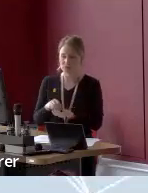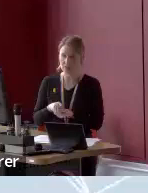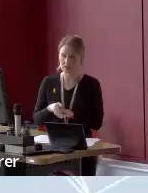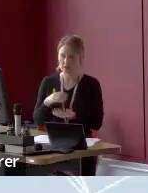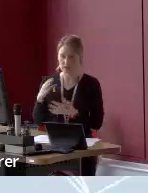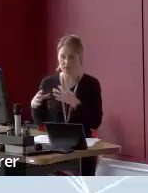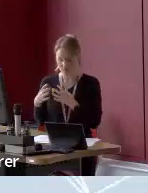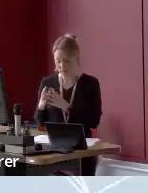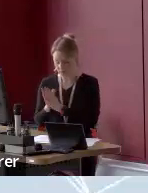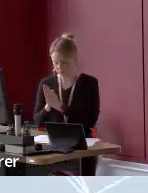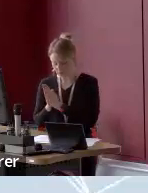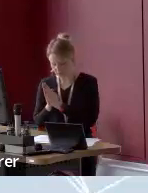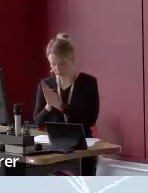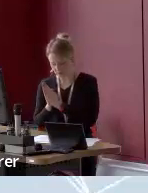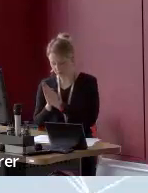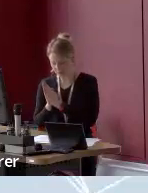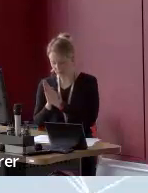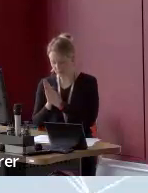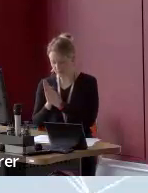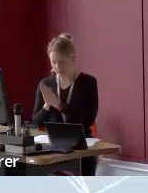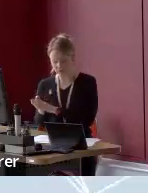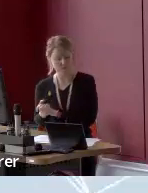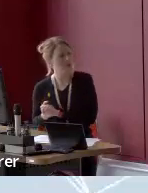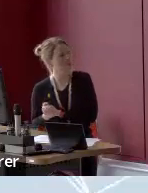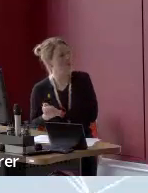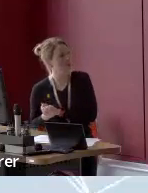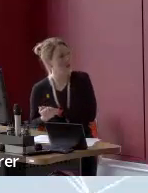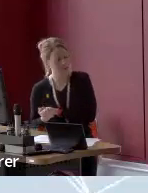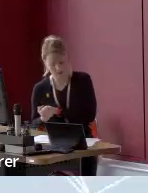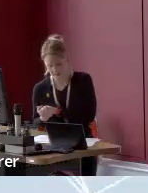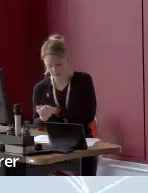audiences and non-expert audiences but with research for everyone. We wanted to take this